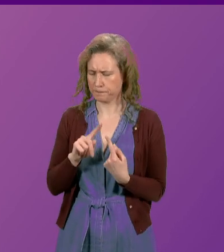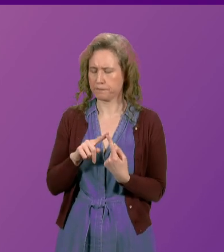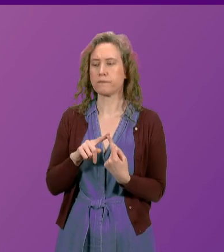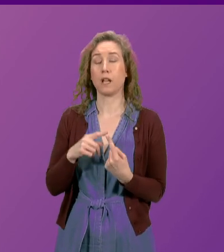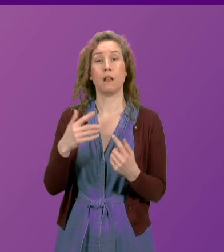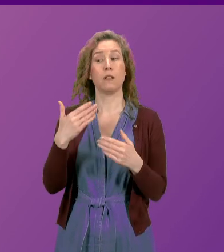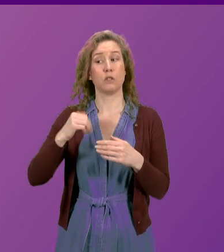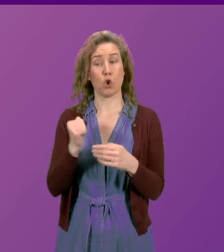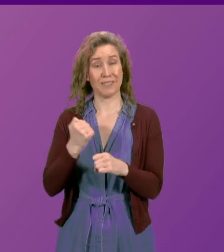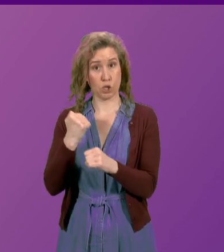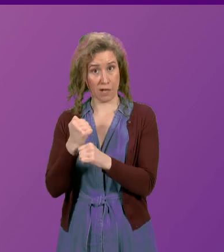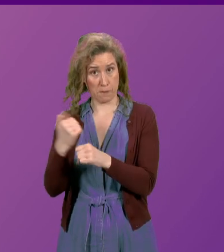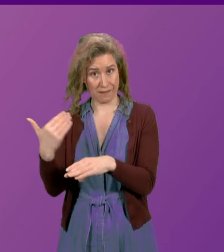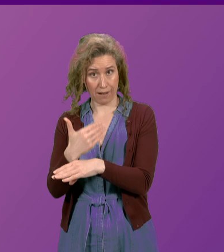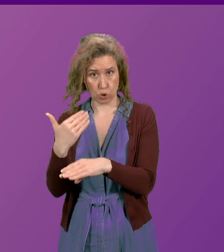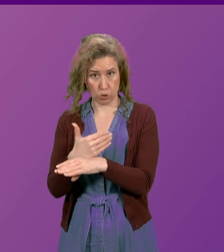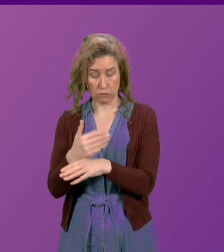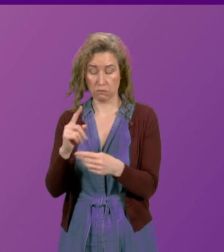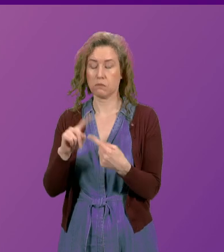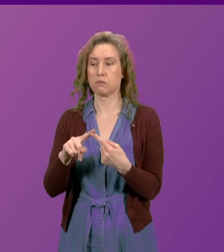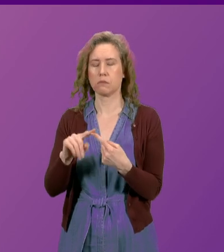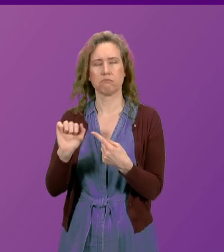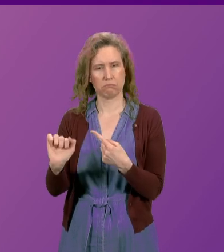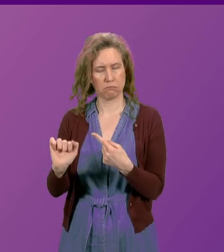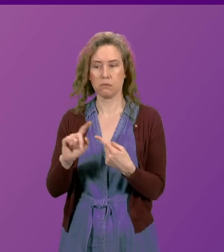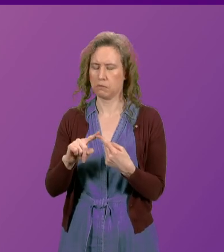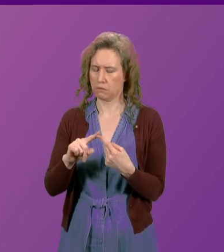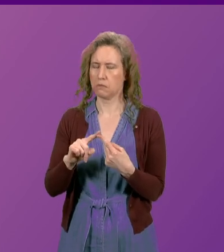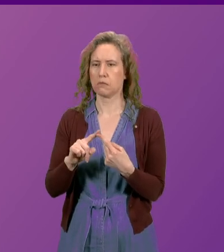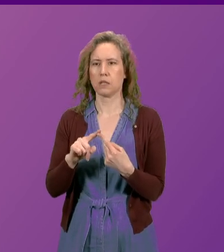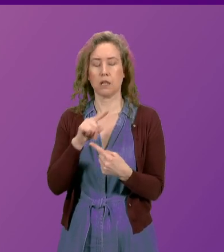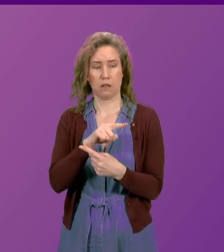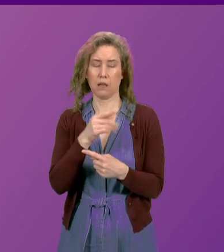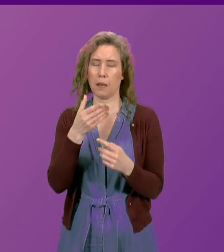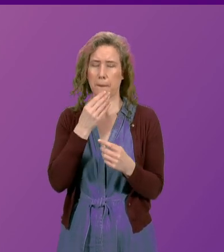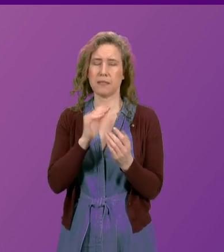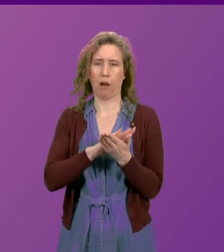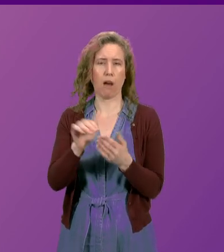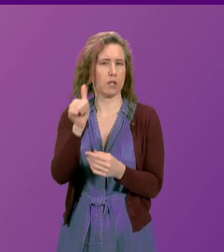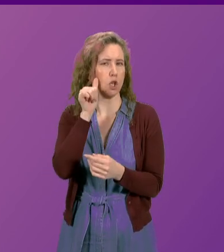the Scottish Government, and Mr Harvie will be familiar with these points. We